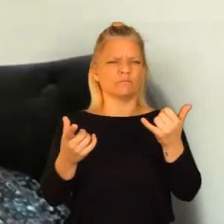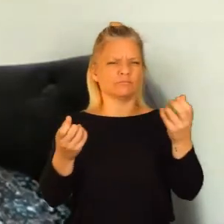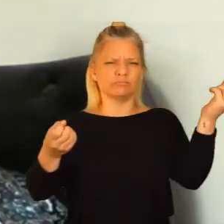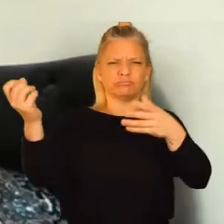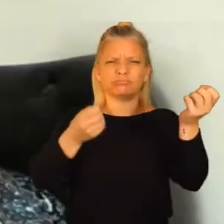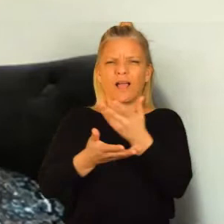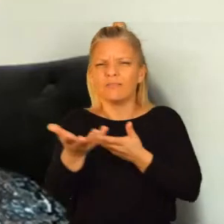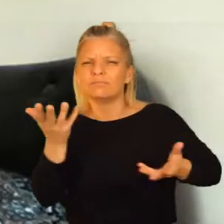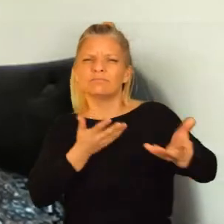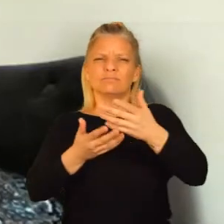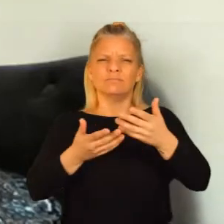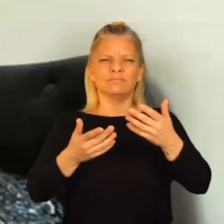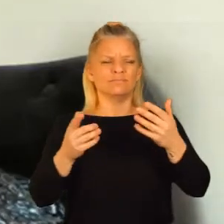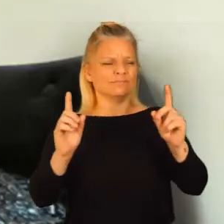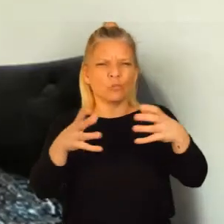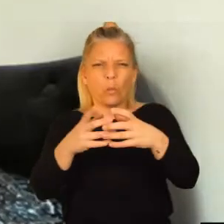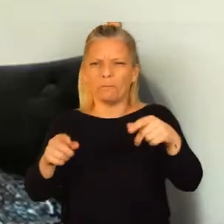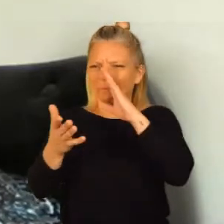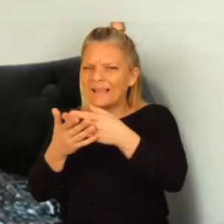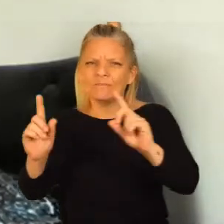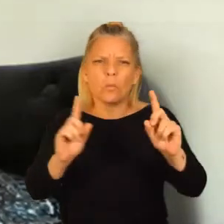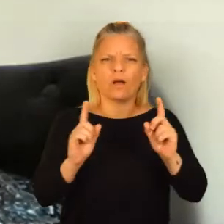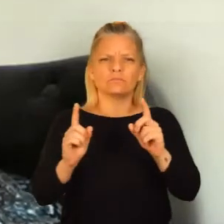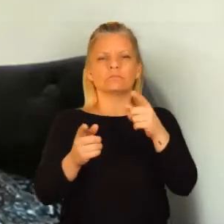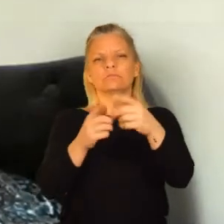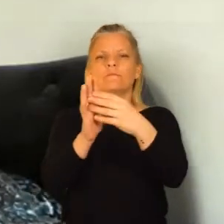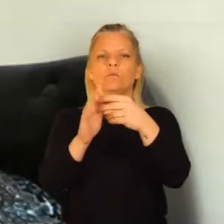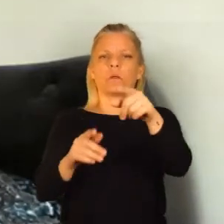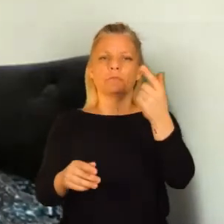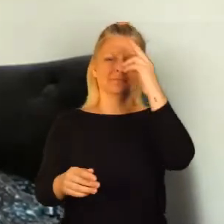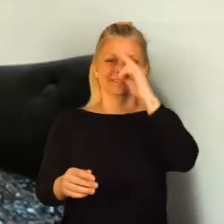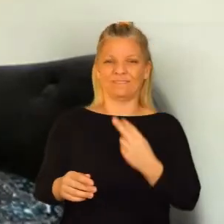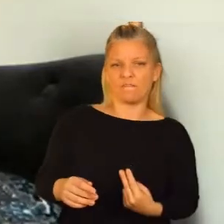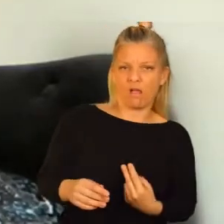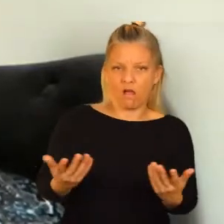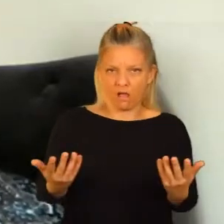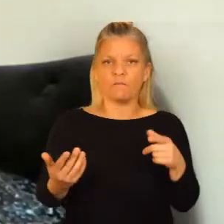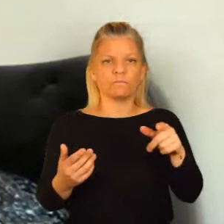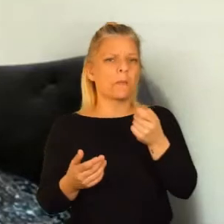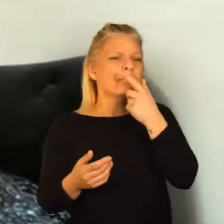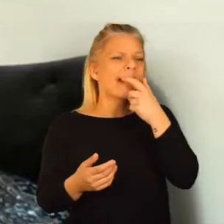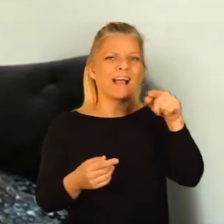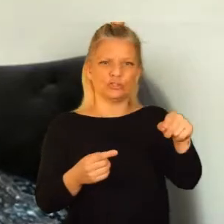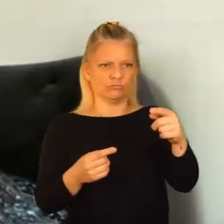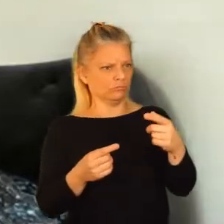if we respect the plurality of explanations then if someone comes to a group and for example